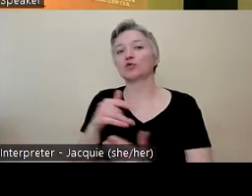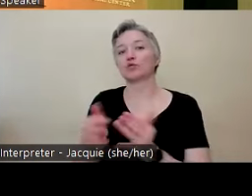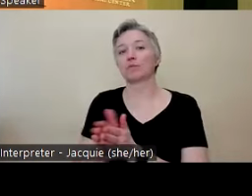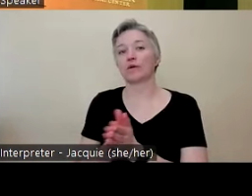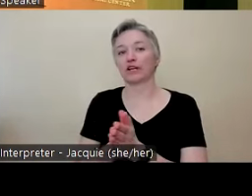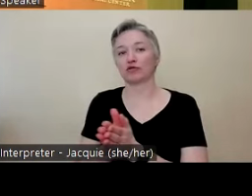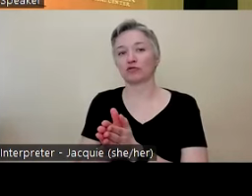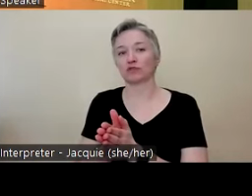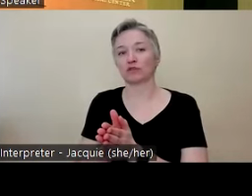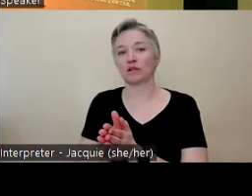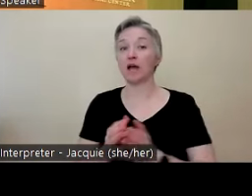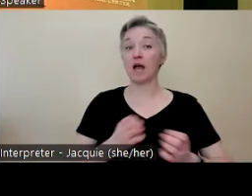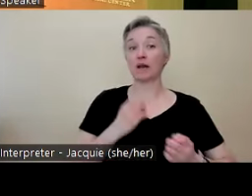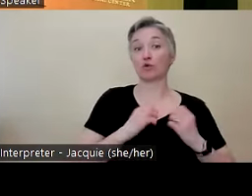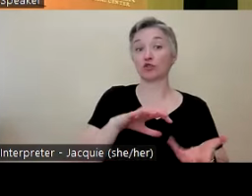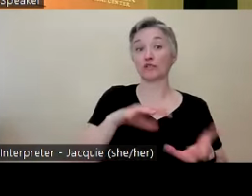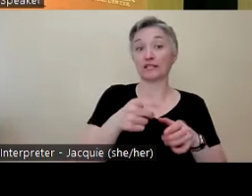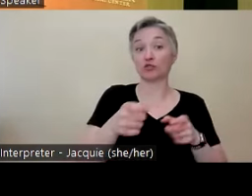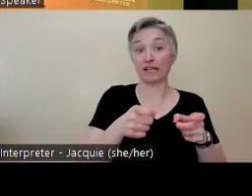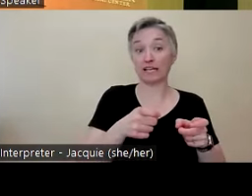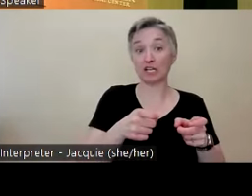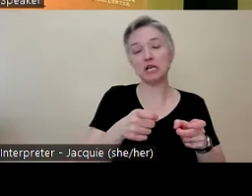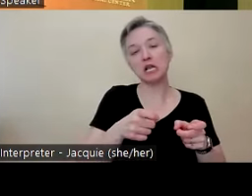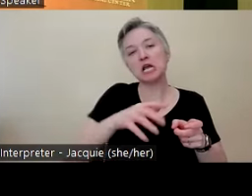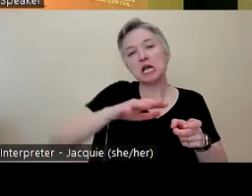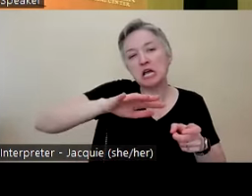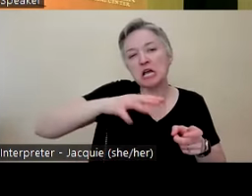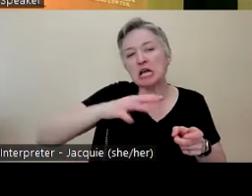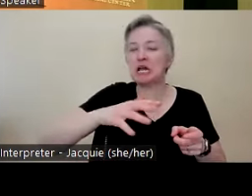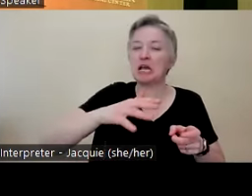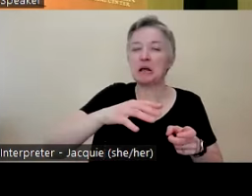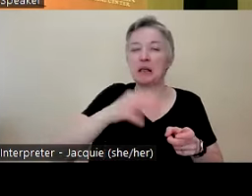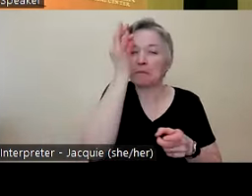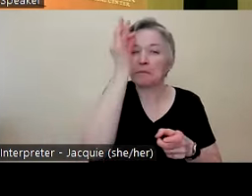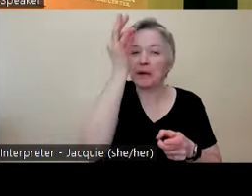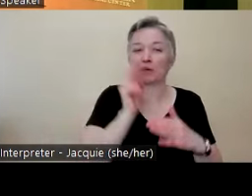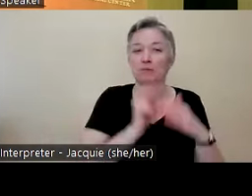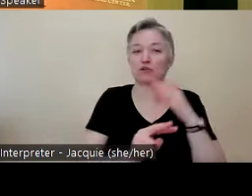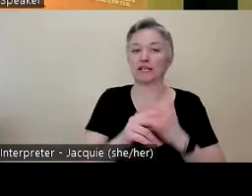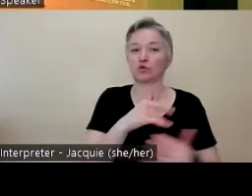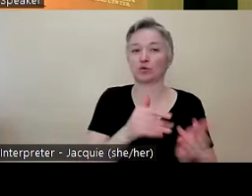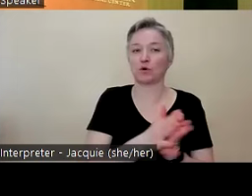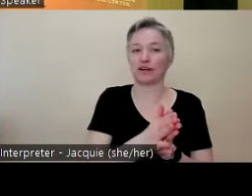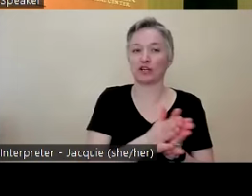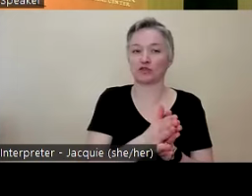emotion disregulation marginally predicted social motivation neither Association was